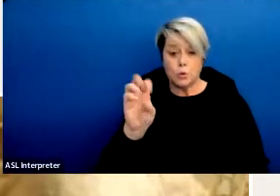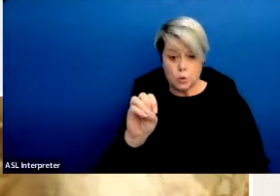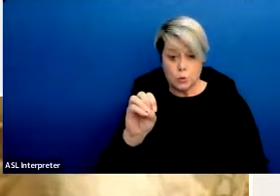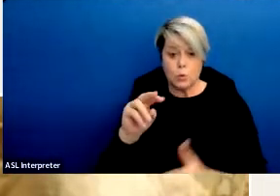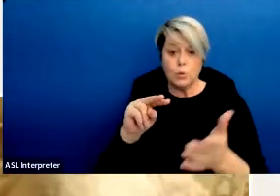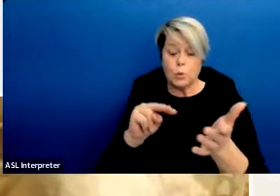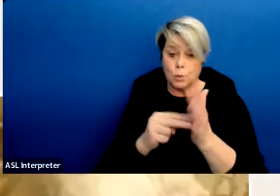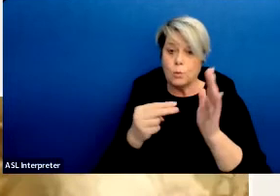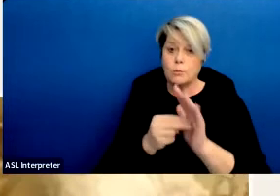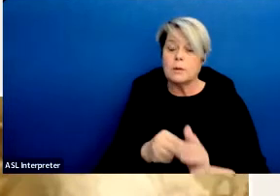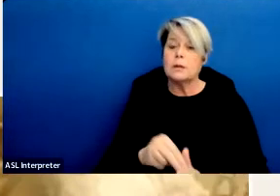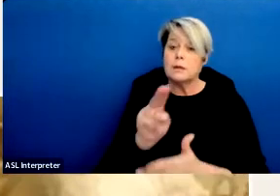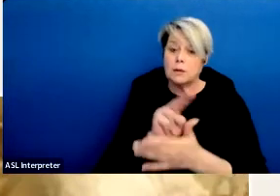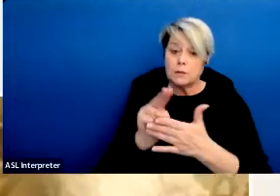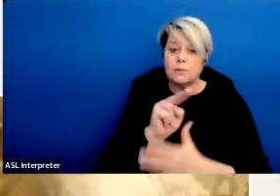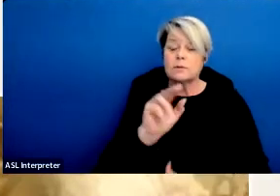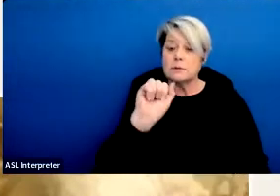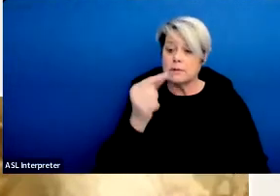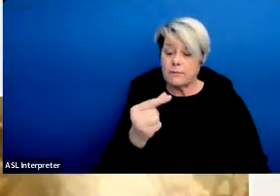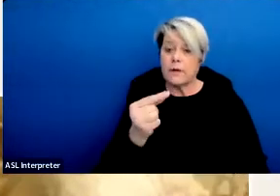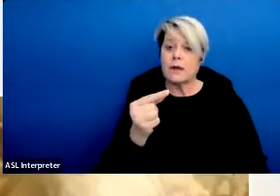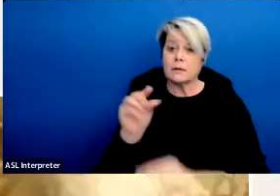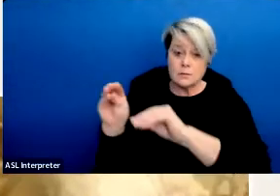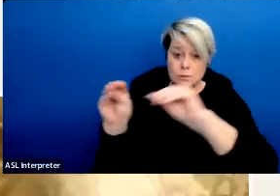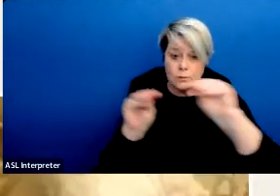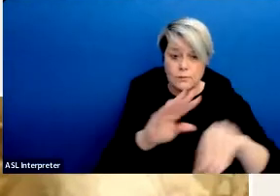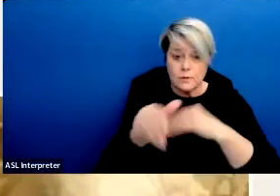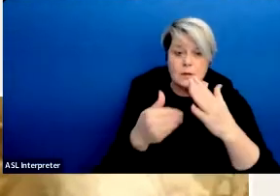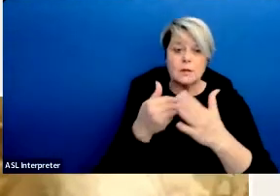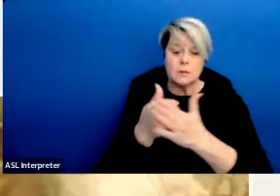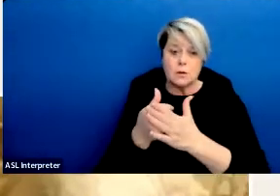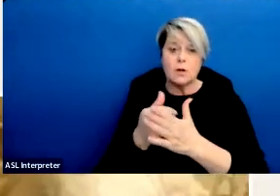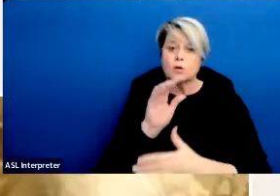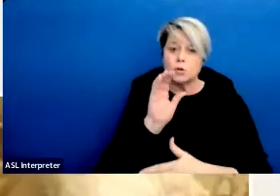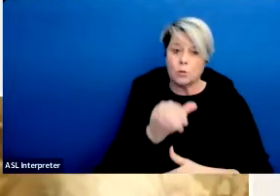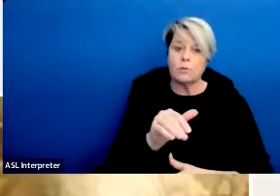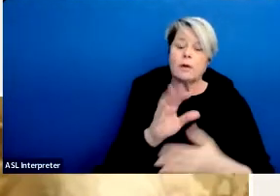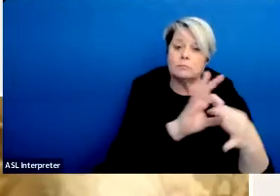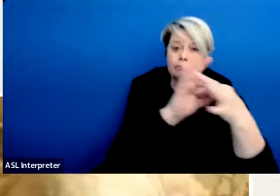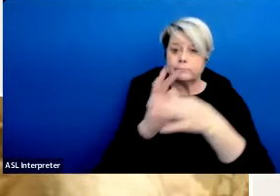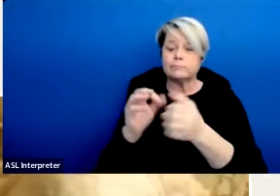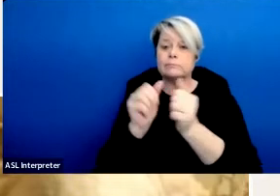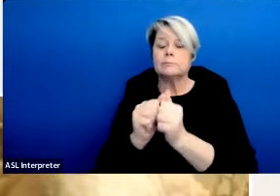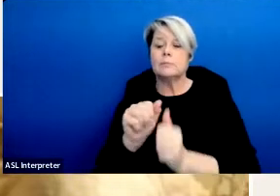TPH-F words of the secretary of AG, Purdue, we are tasked to do right and feed everyone. As such it